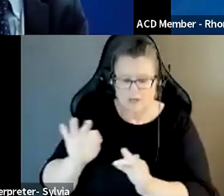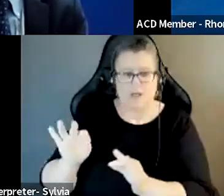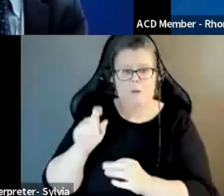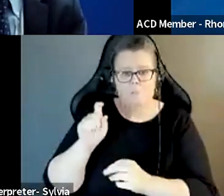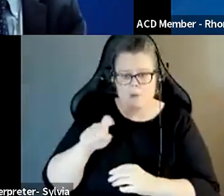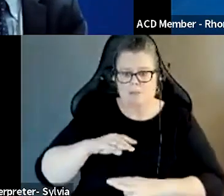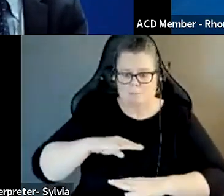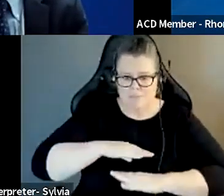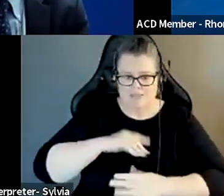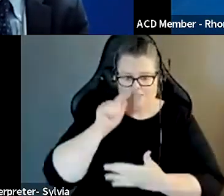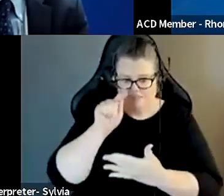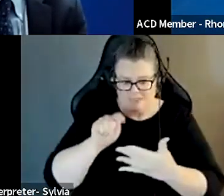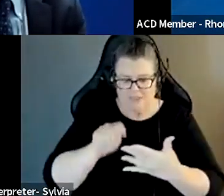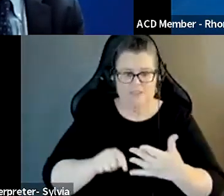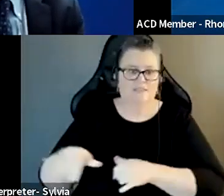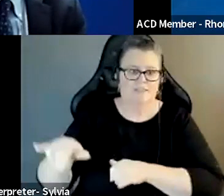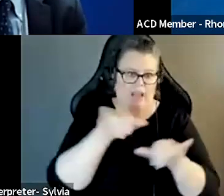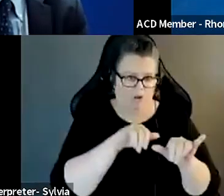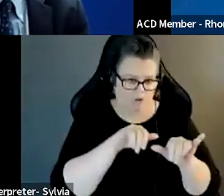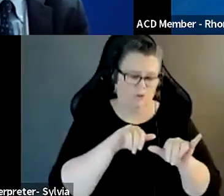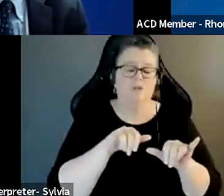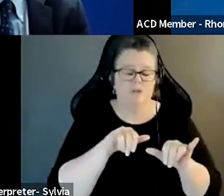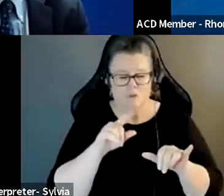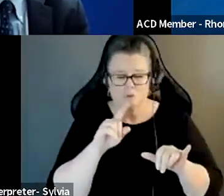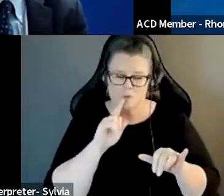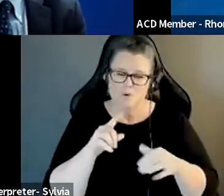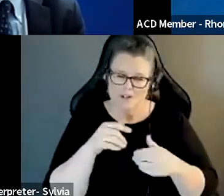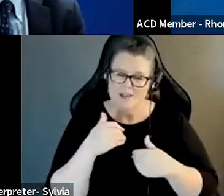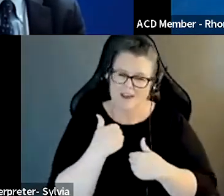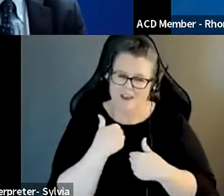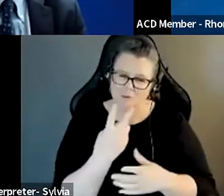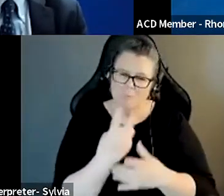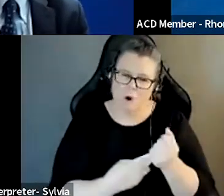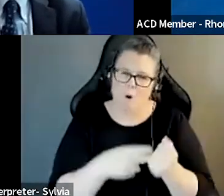It really does have both those things in there. I'm feeling after this discussion I should rename it